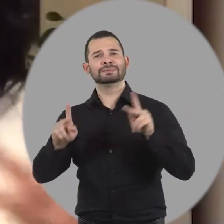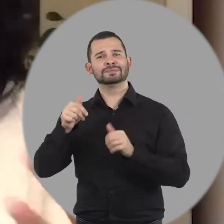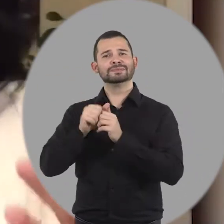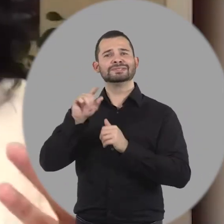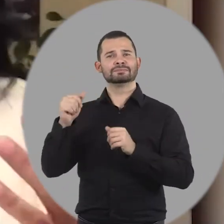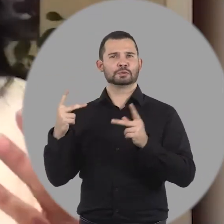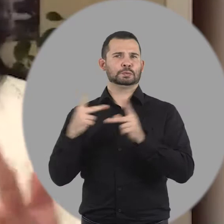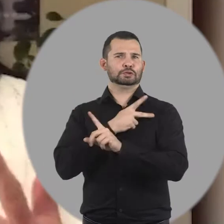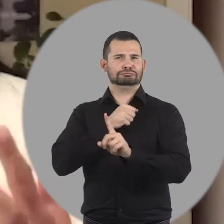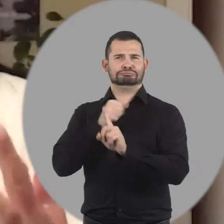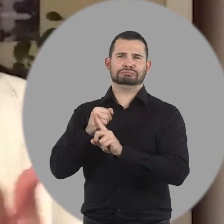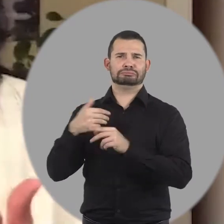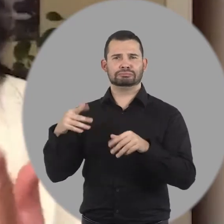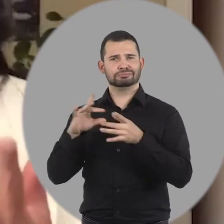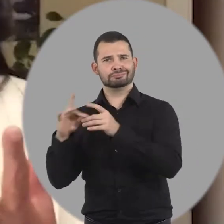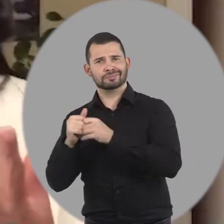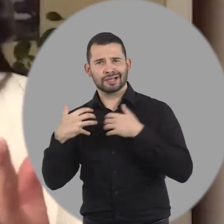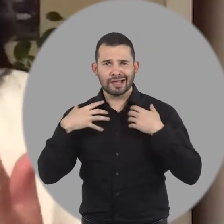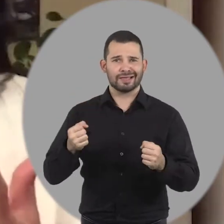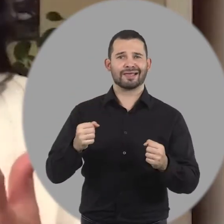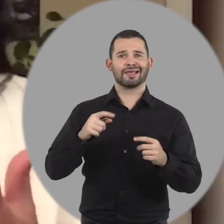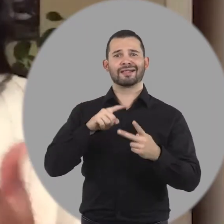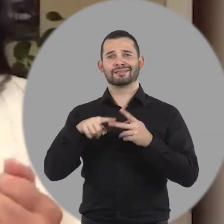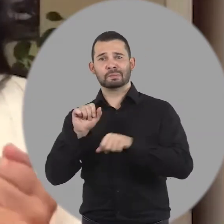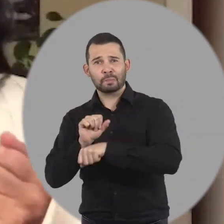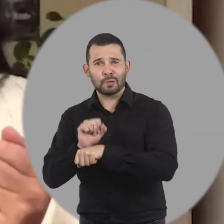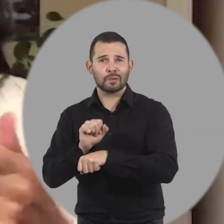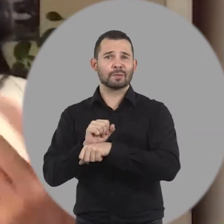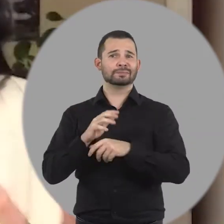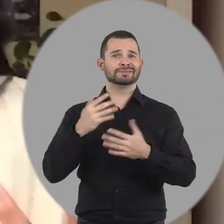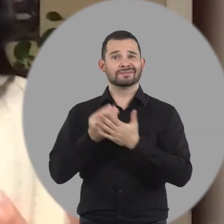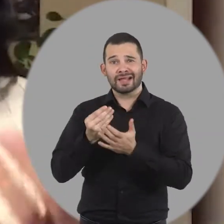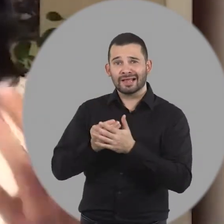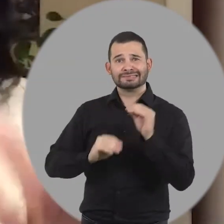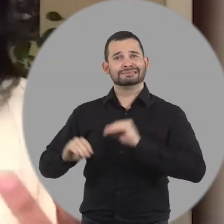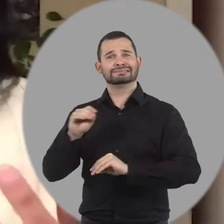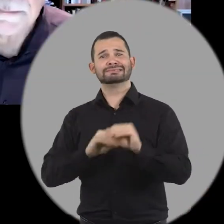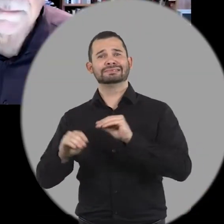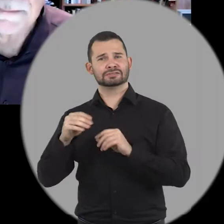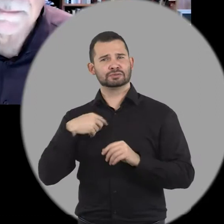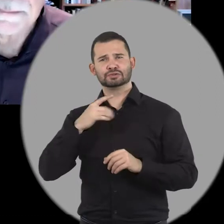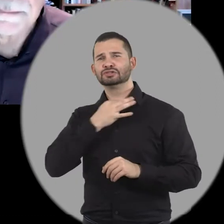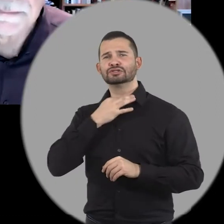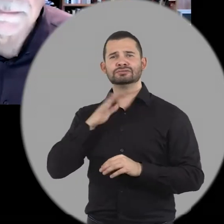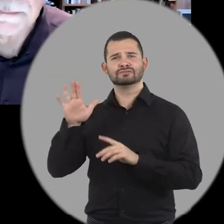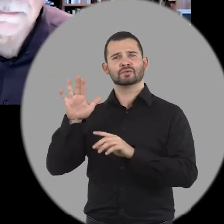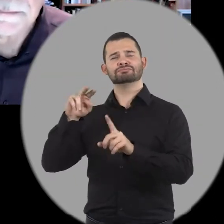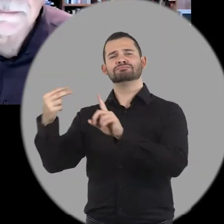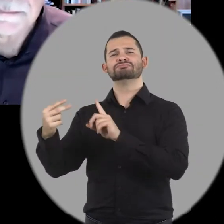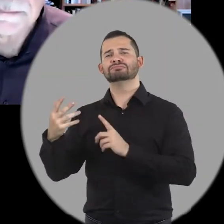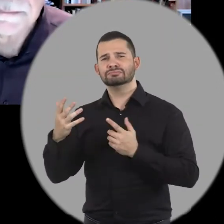all fronts, health, work, finances. I'm wondering now through your lens, from 40 years of working